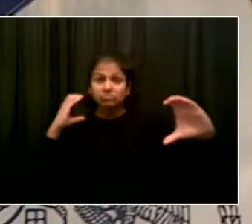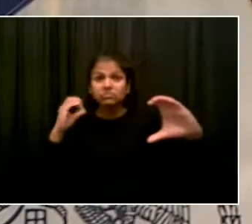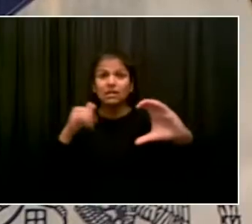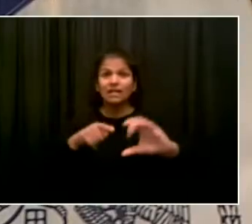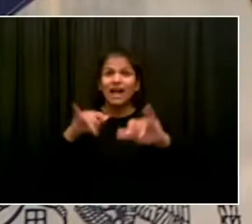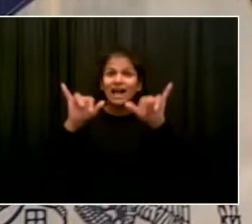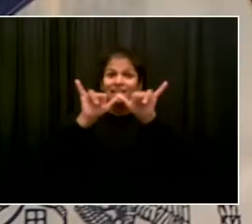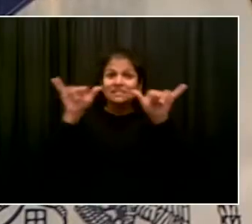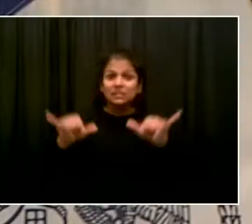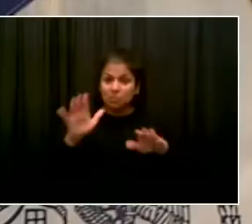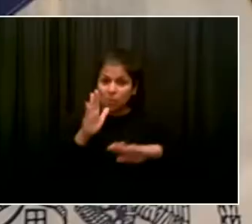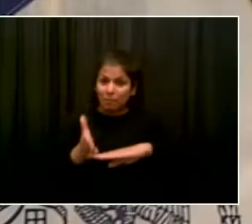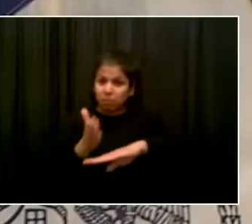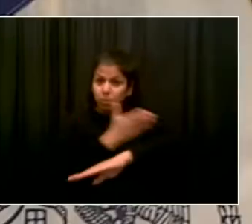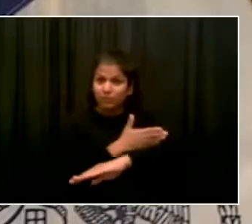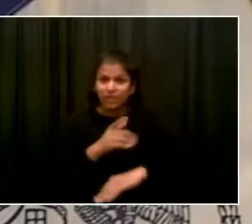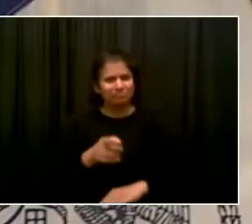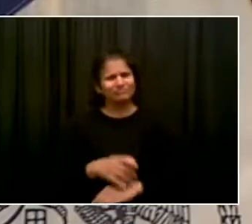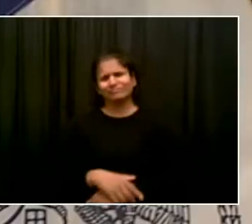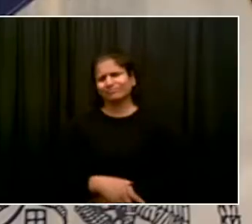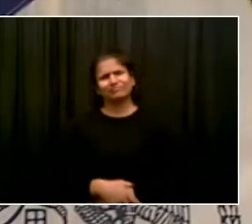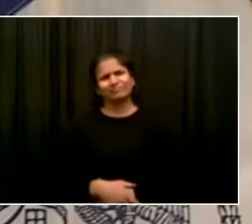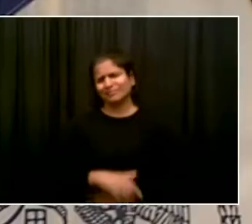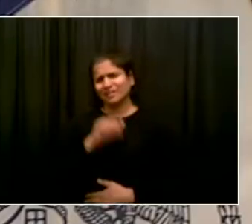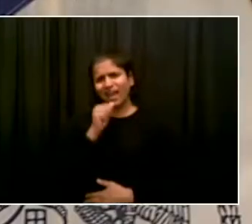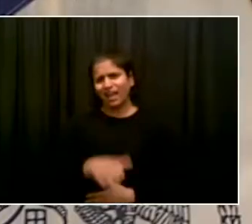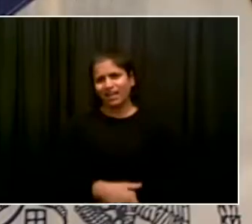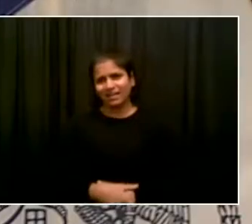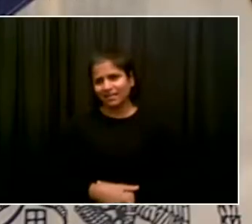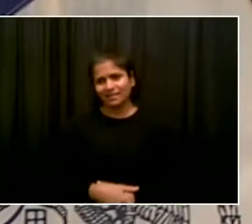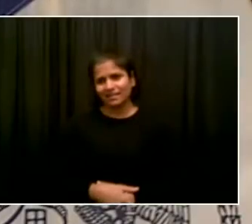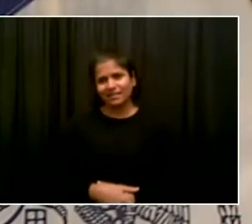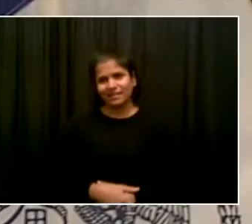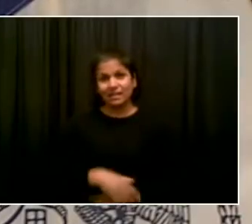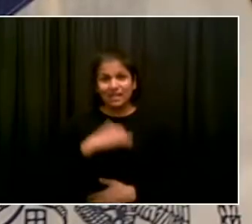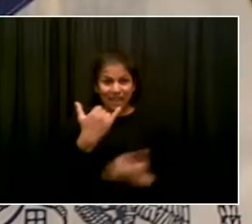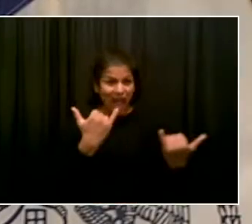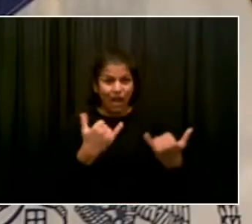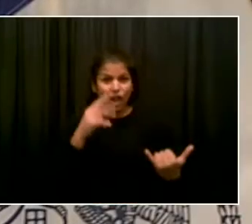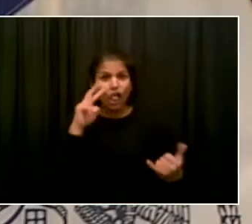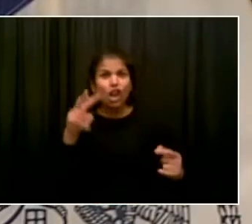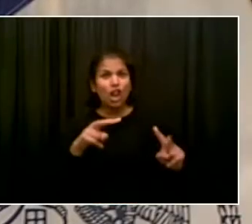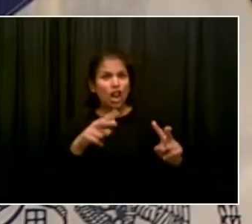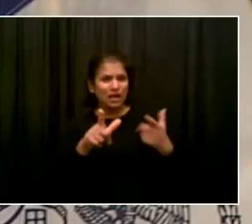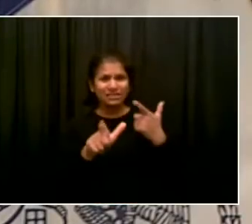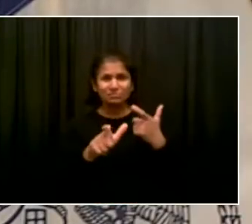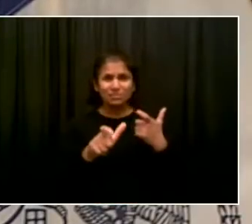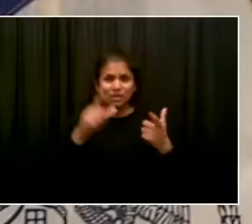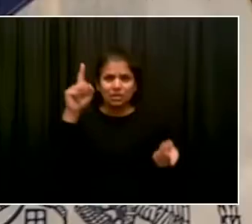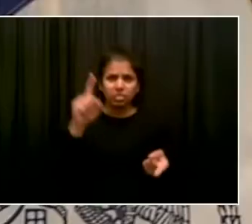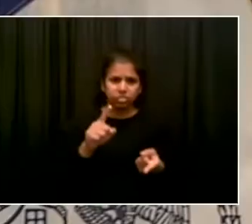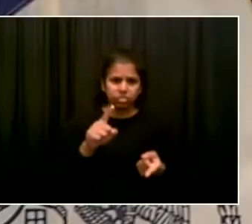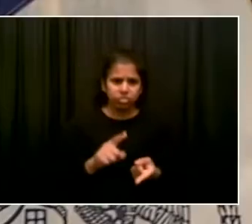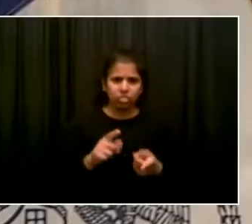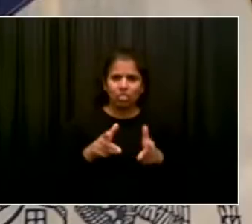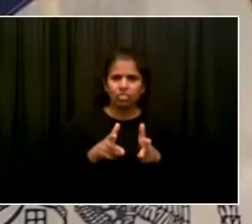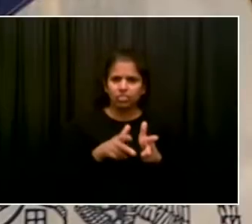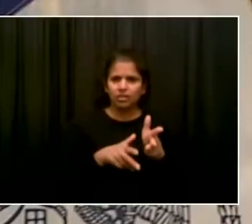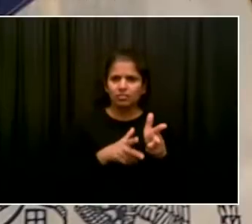IMPROVE AT THE START OF YEAR TERM, DOWN 7.9